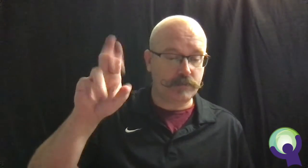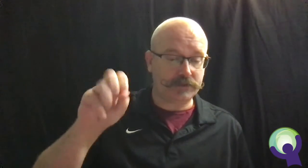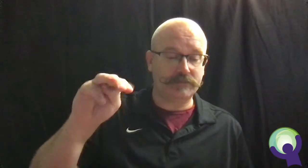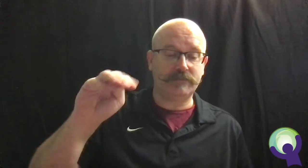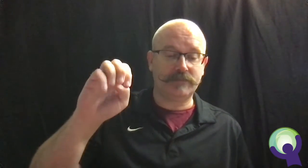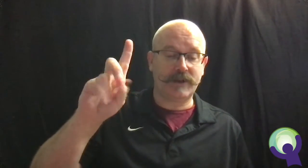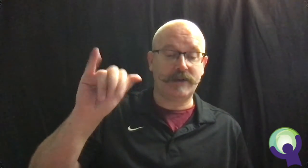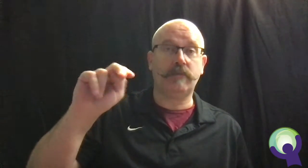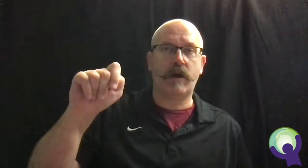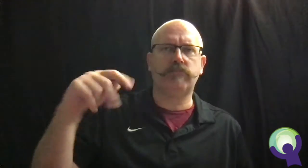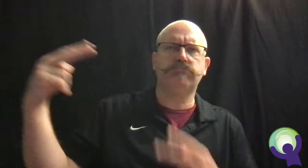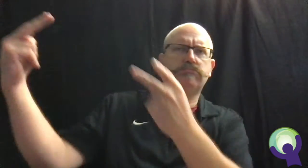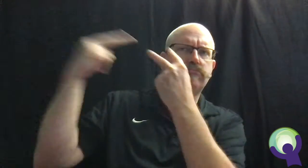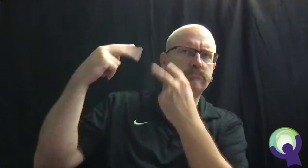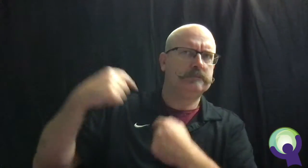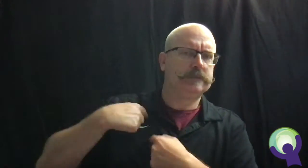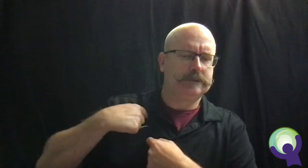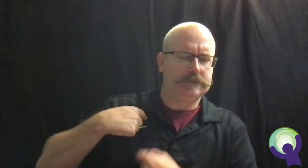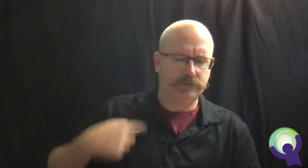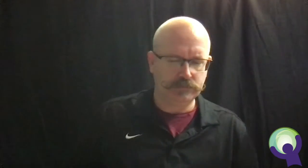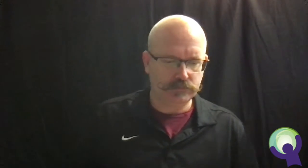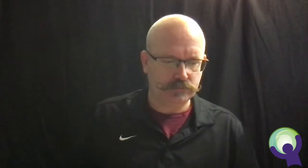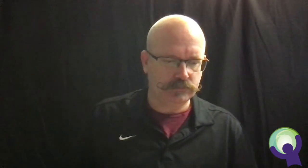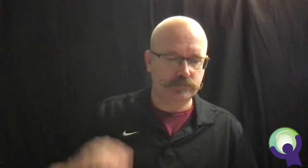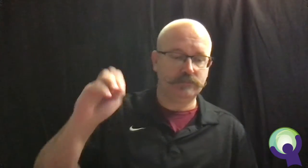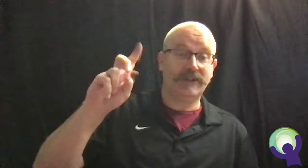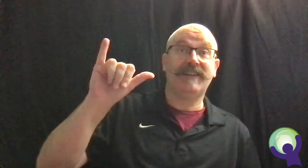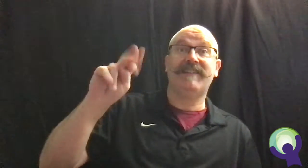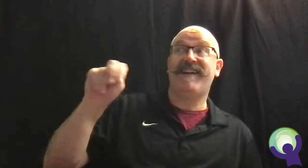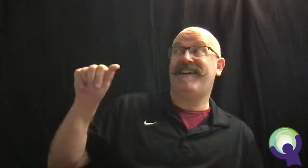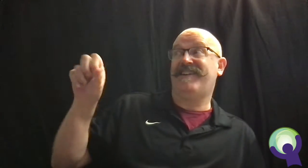On those days Mrs. Medina looks out for me.